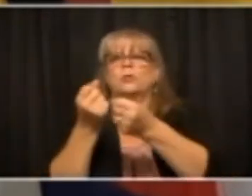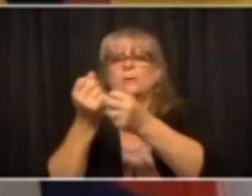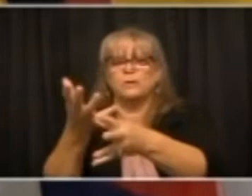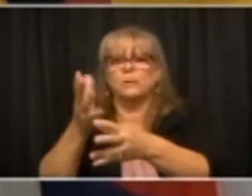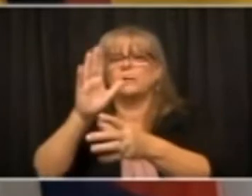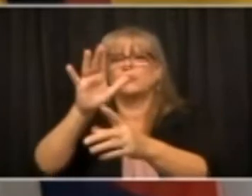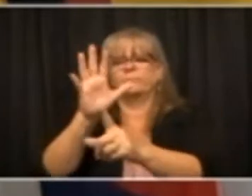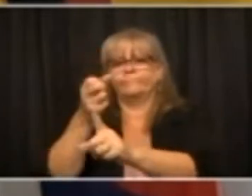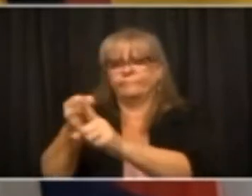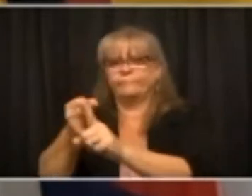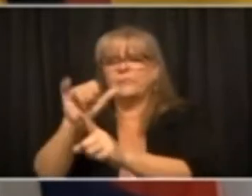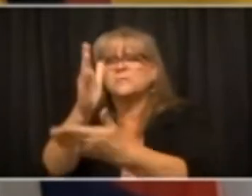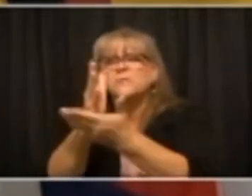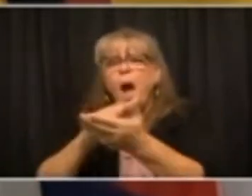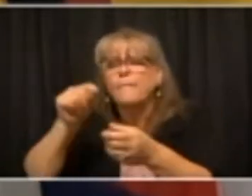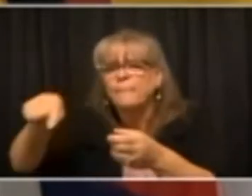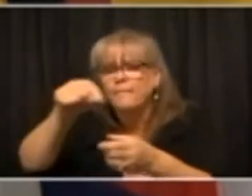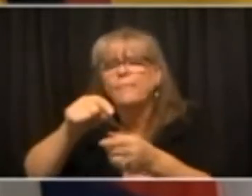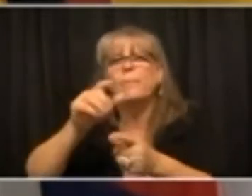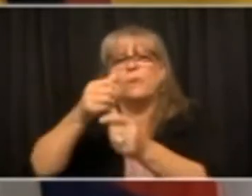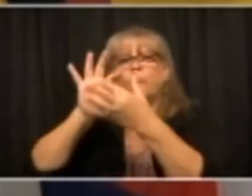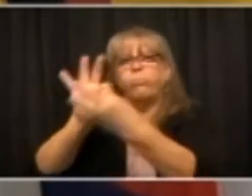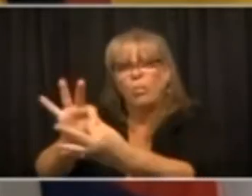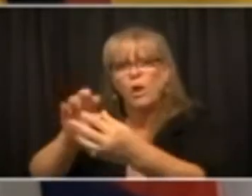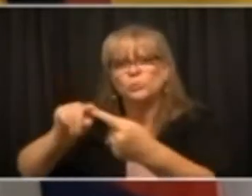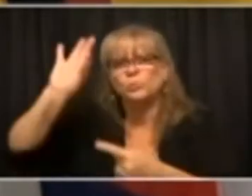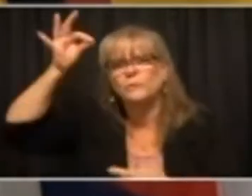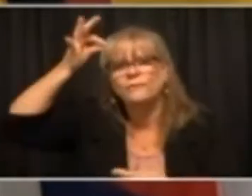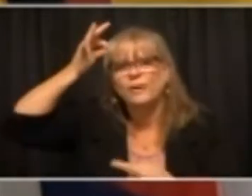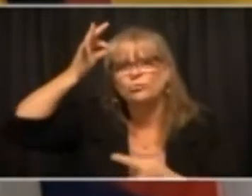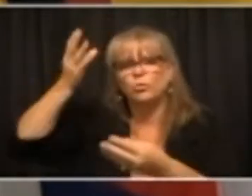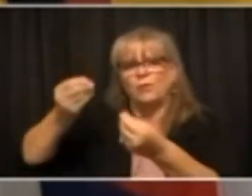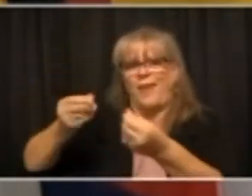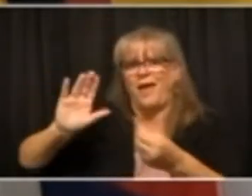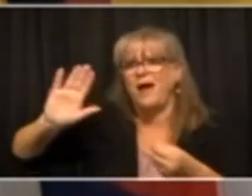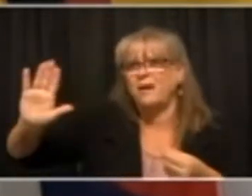along with some wind in the area has been driving rapid fire growth